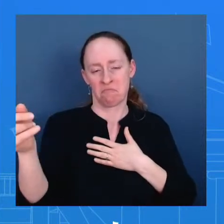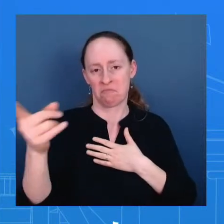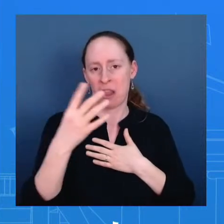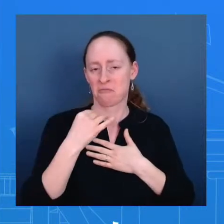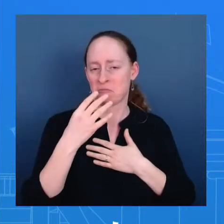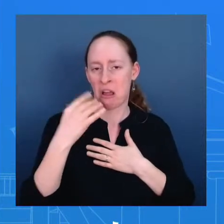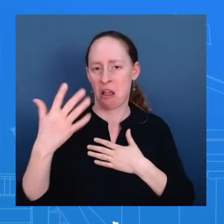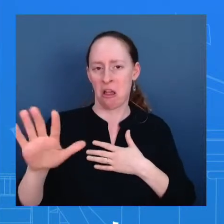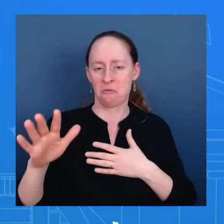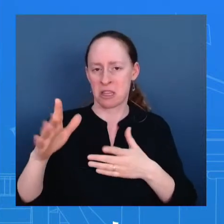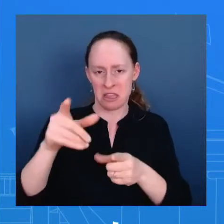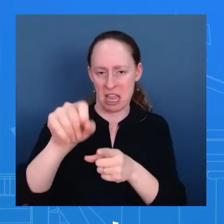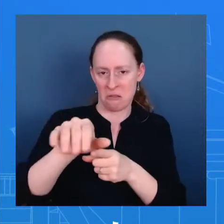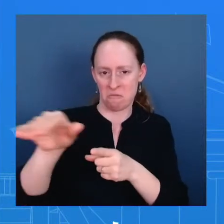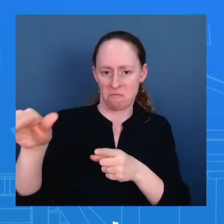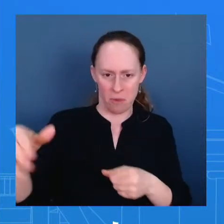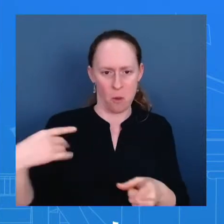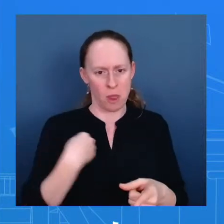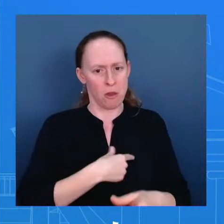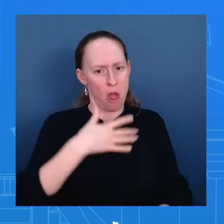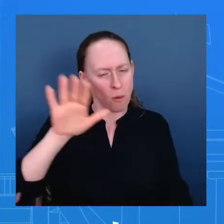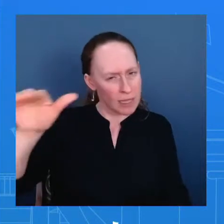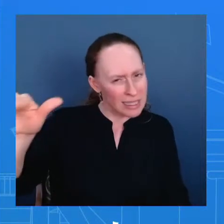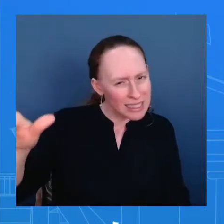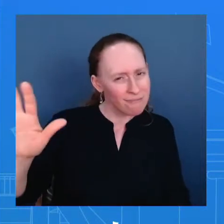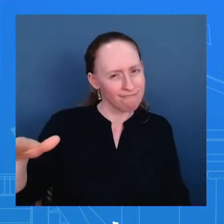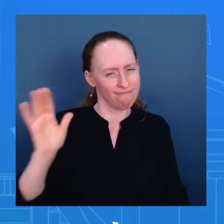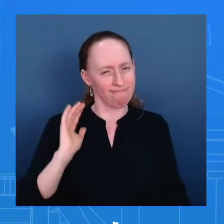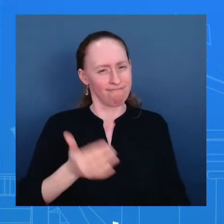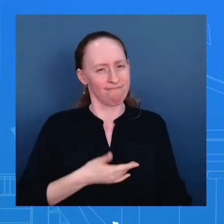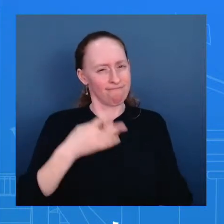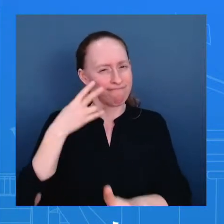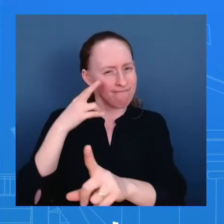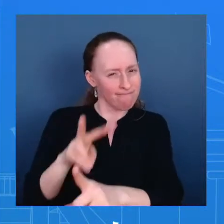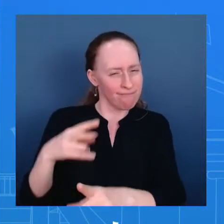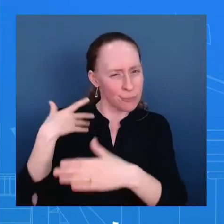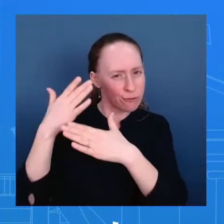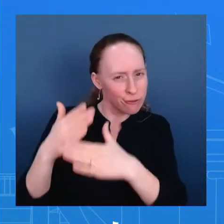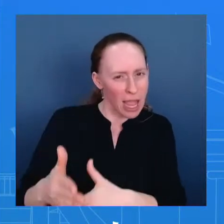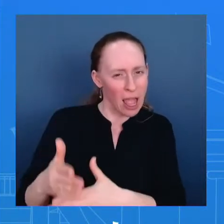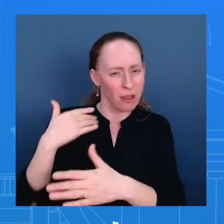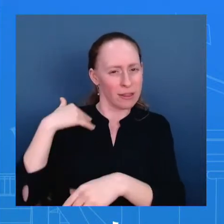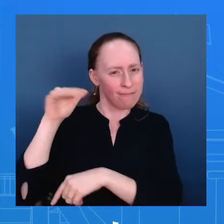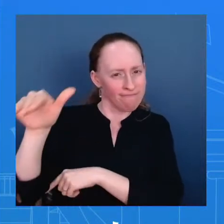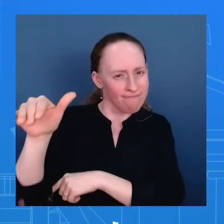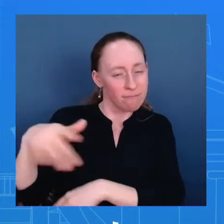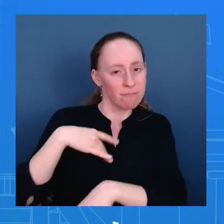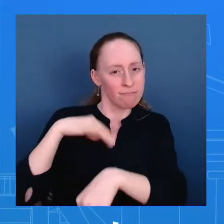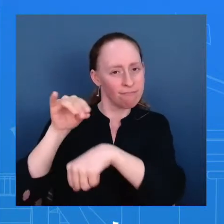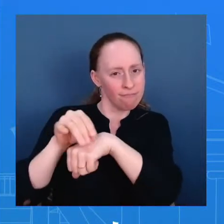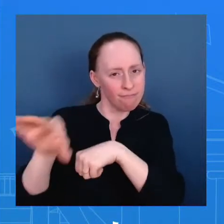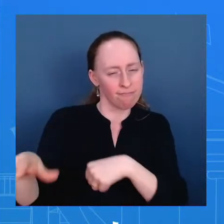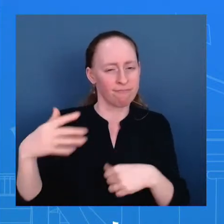our stance pretty clear on that. You heard that from the National Security Advisor Jake Sullivan very recently at this lectern. The Press: And just more broadly, on the --